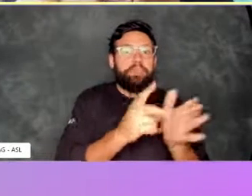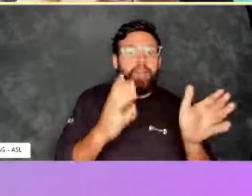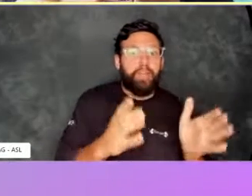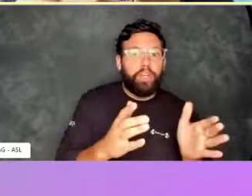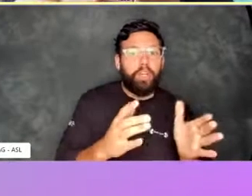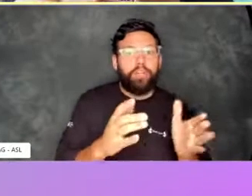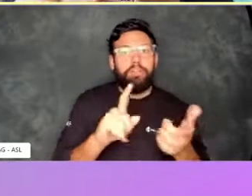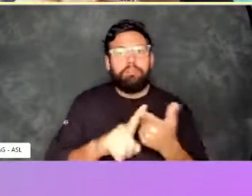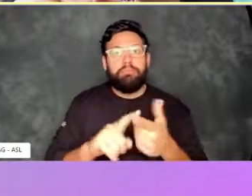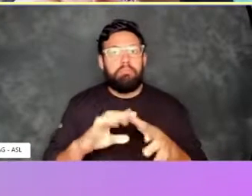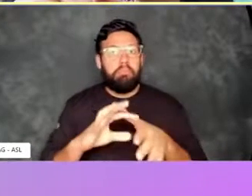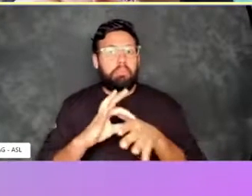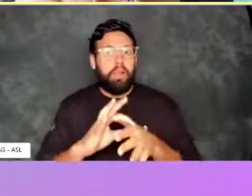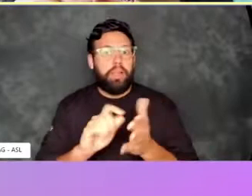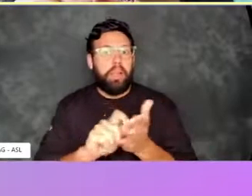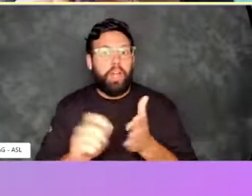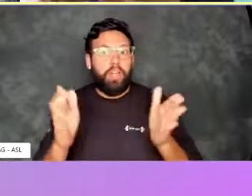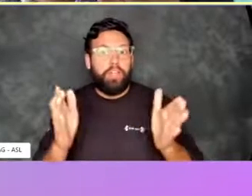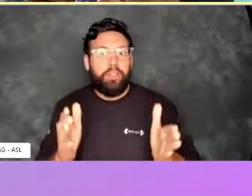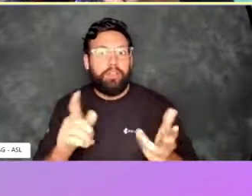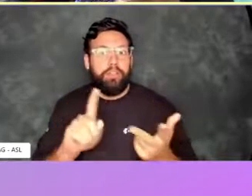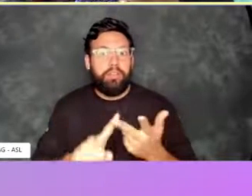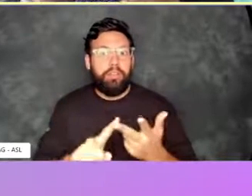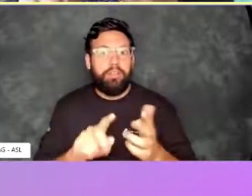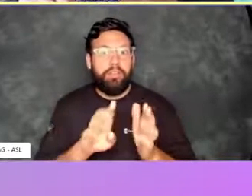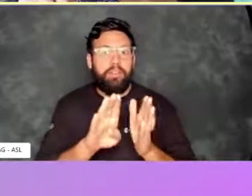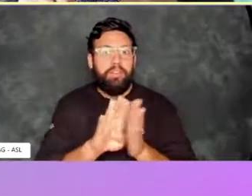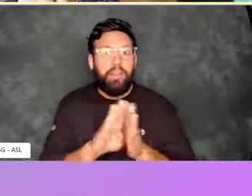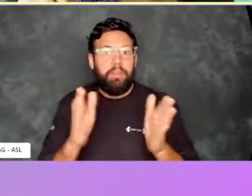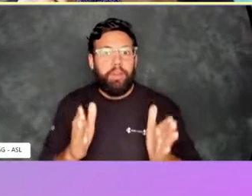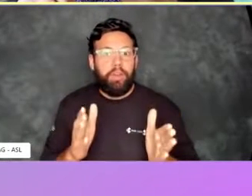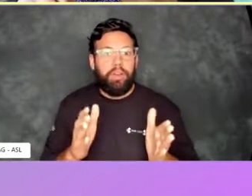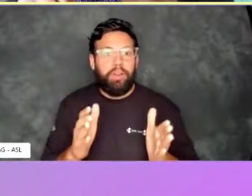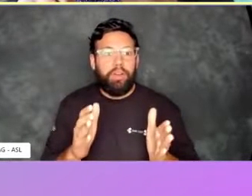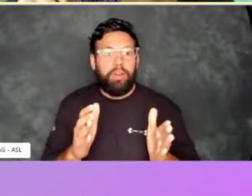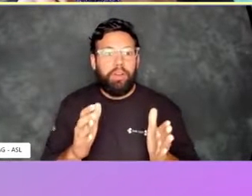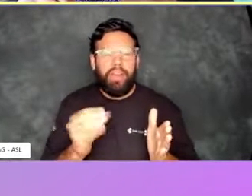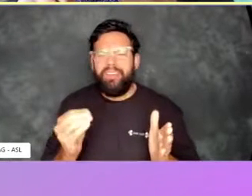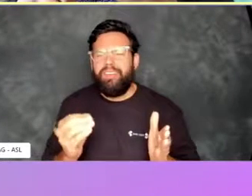text, who is tasked to make the all text, is that the designer, is it